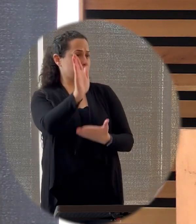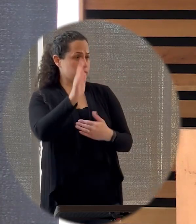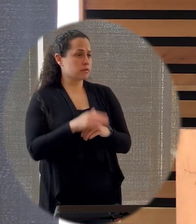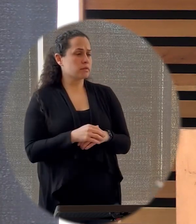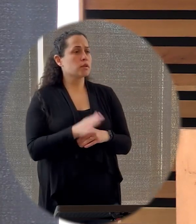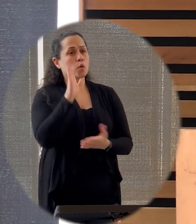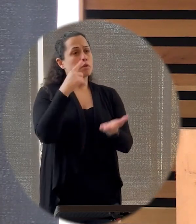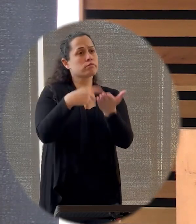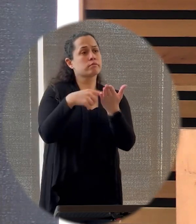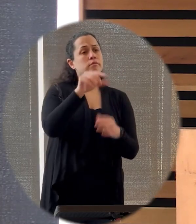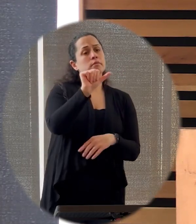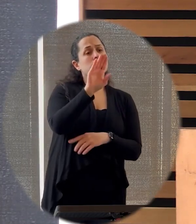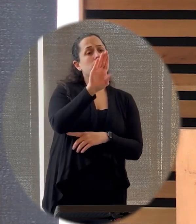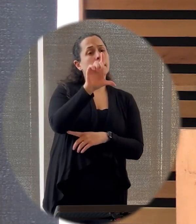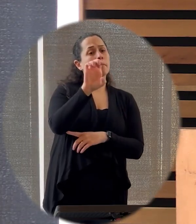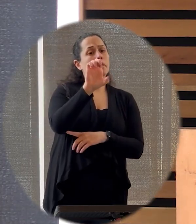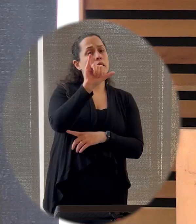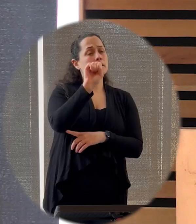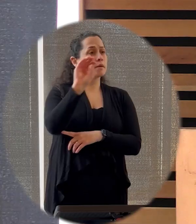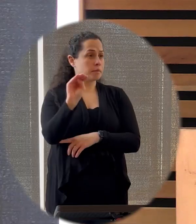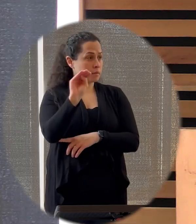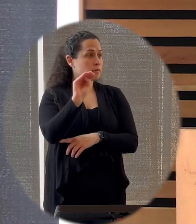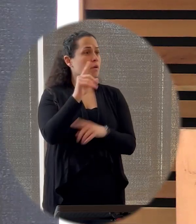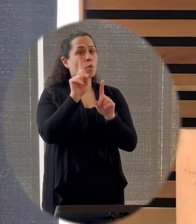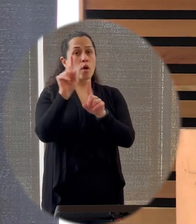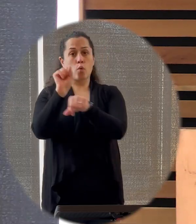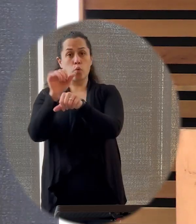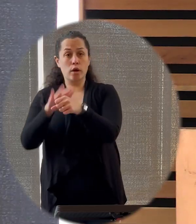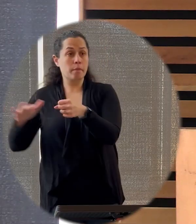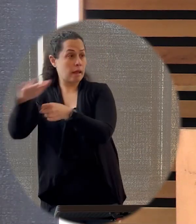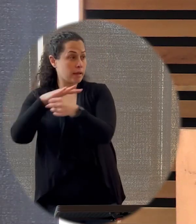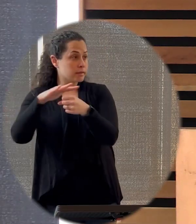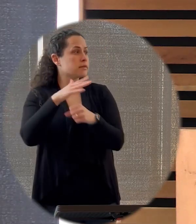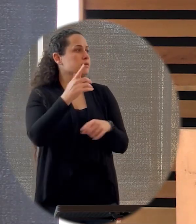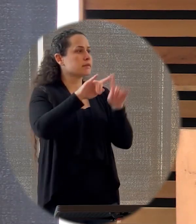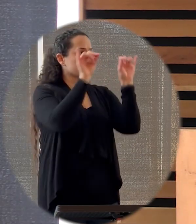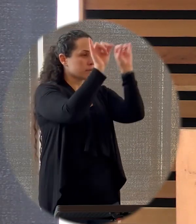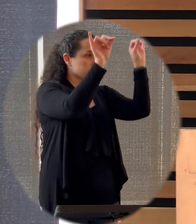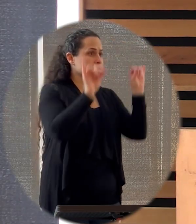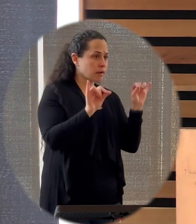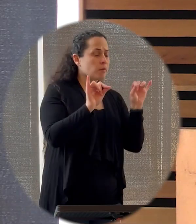everything from ableism in workplaces and institutions to the challenges of implementation